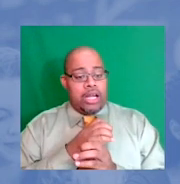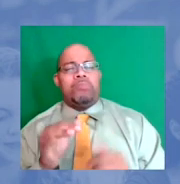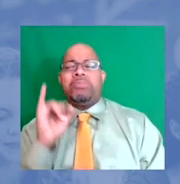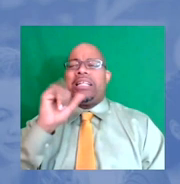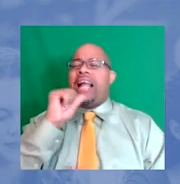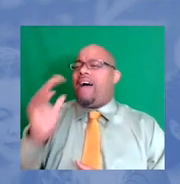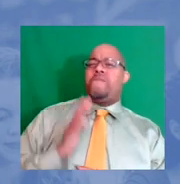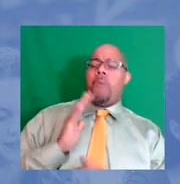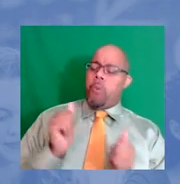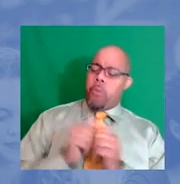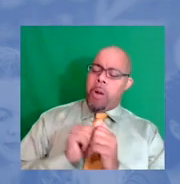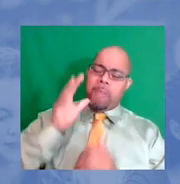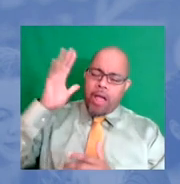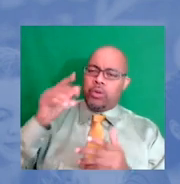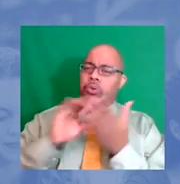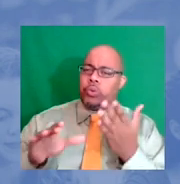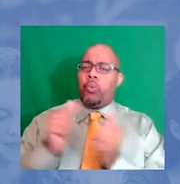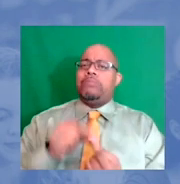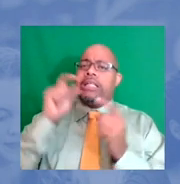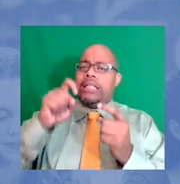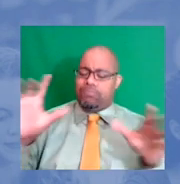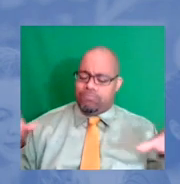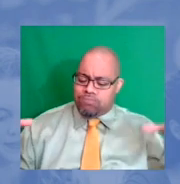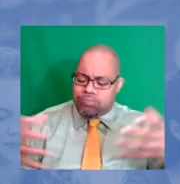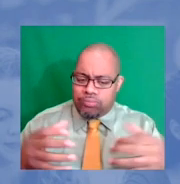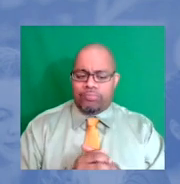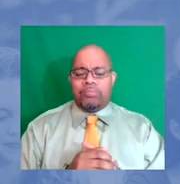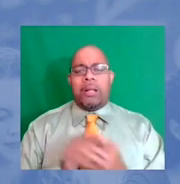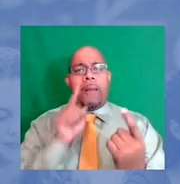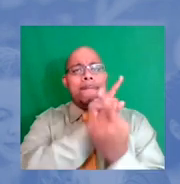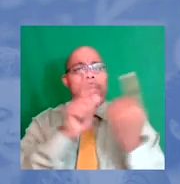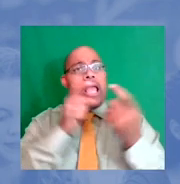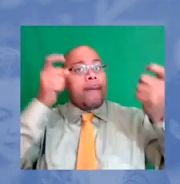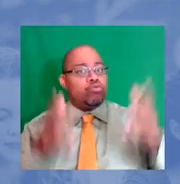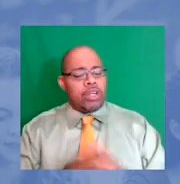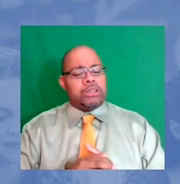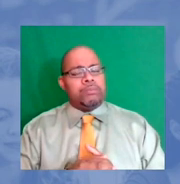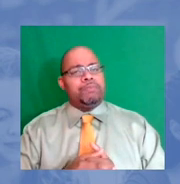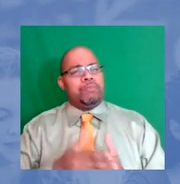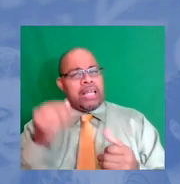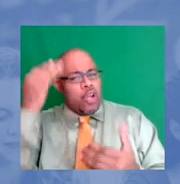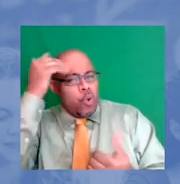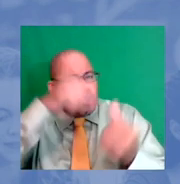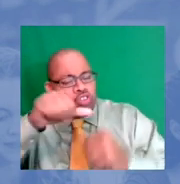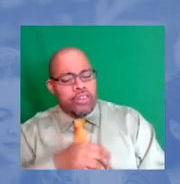WITH SPECIAL NEEDS GATHERED TO MEET THE ADMINISTRATION, GET TO KNOW THE ADMINISTRATION, EXCHANGE IDEAS,